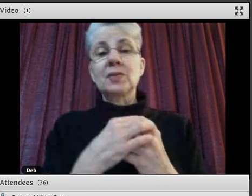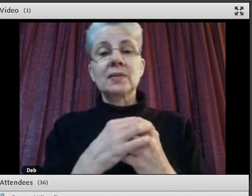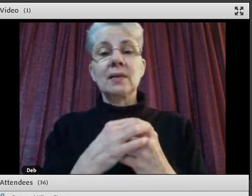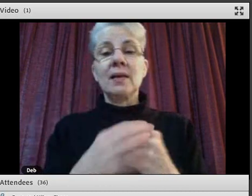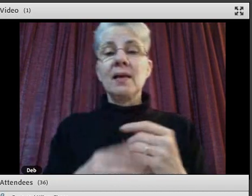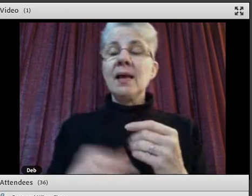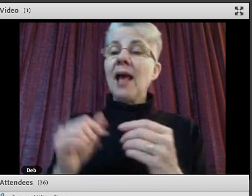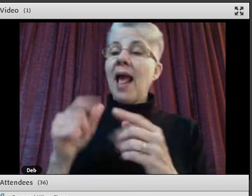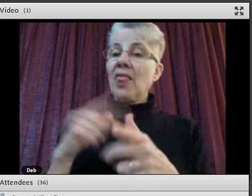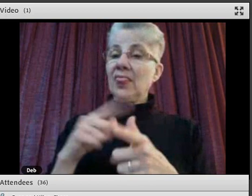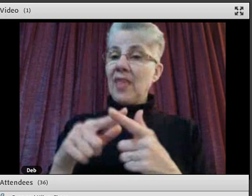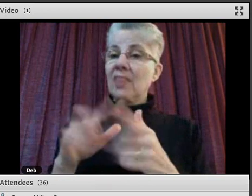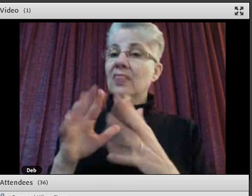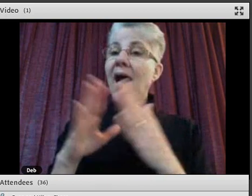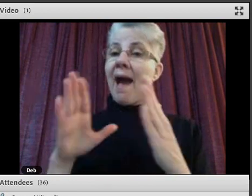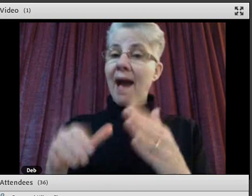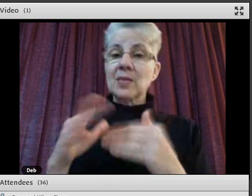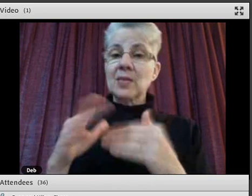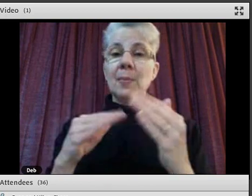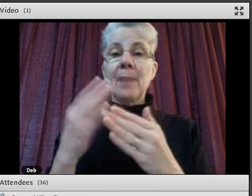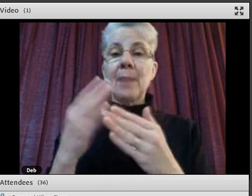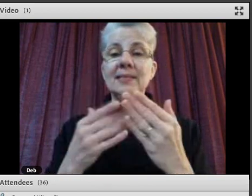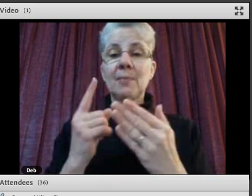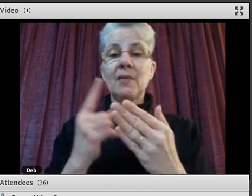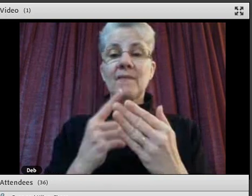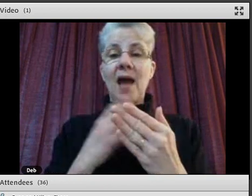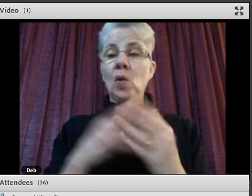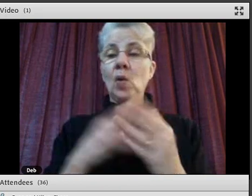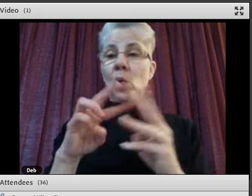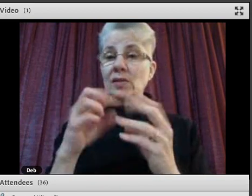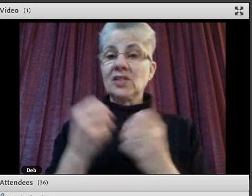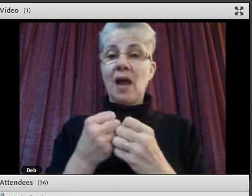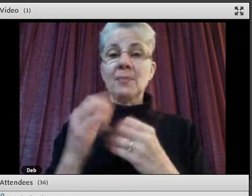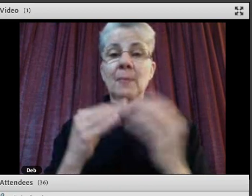This over here is actually a house built by some of our attendees at one of our workshops.